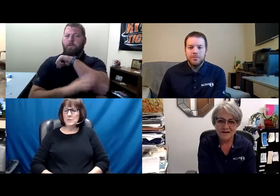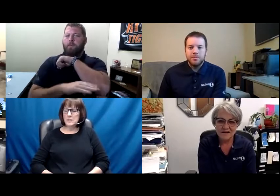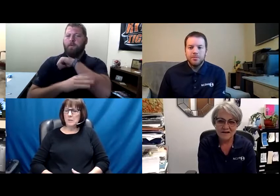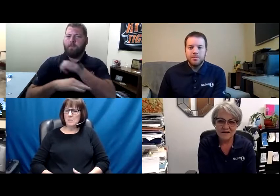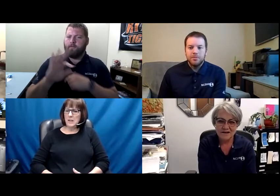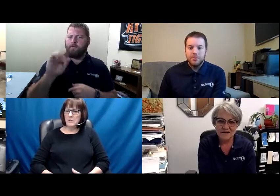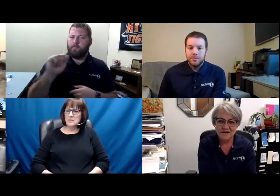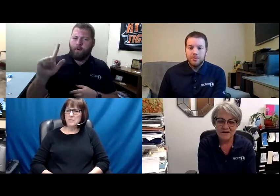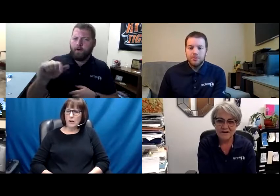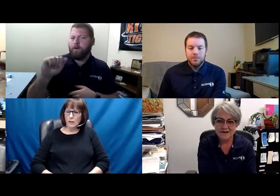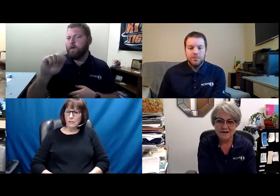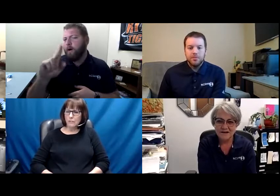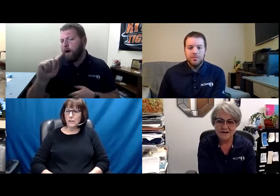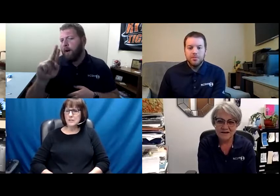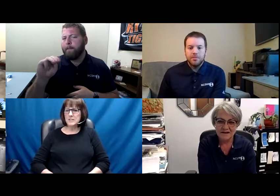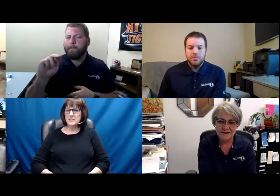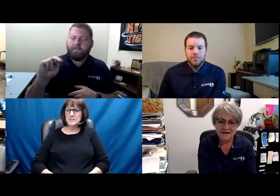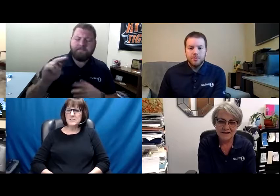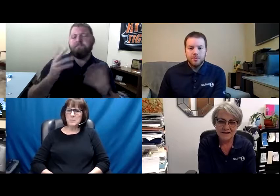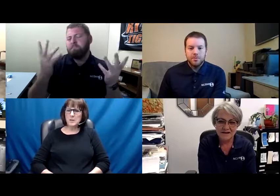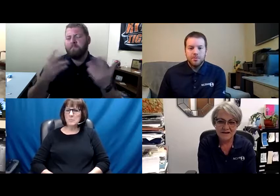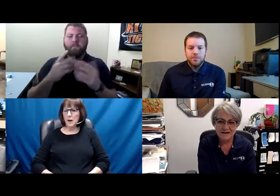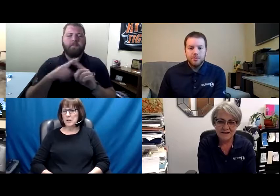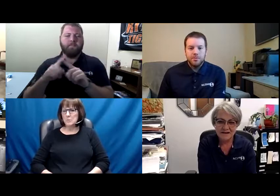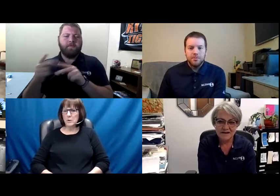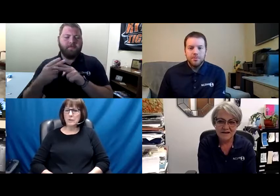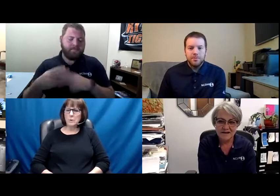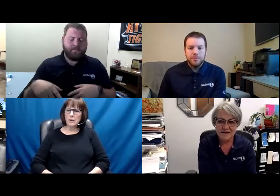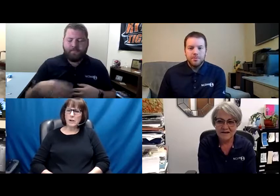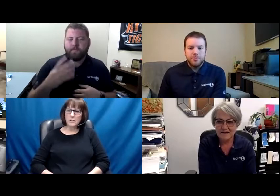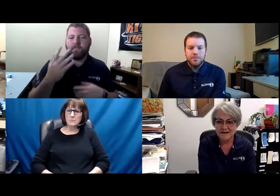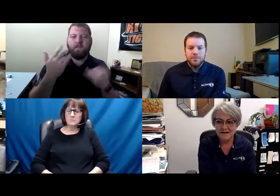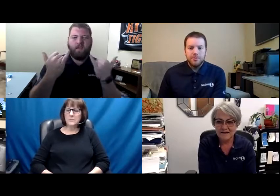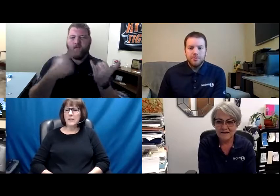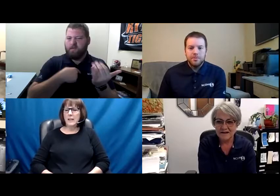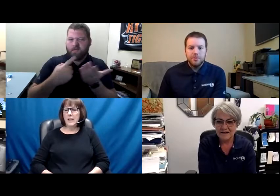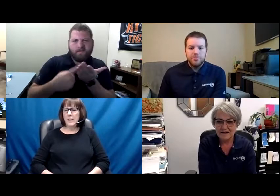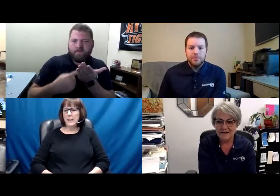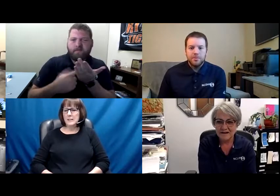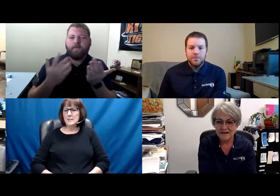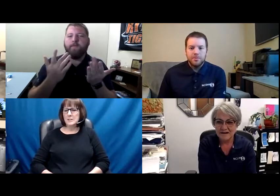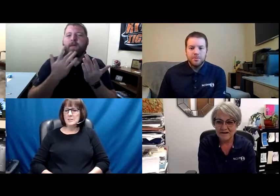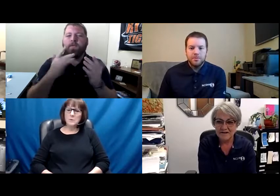coming up now is fall. Fall seasons coming up, autumn, whatever you want to call it and so we've